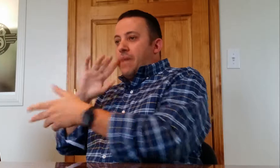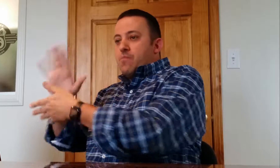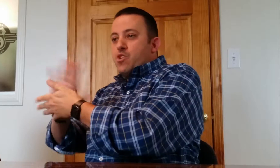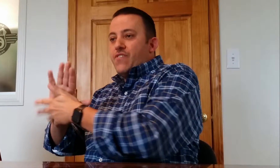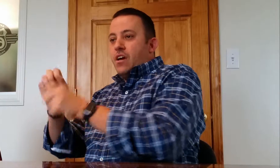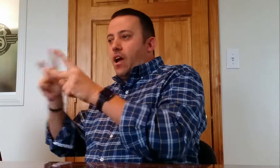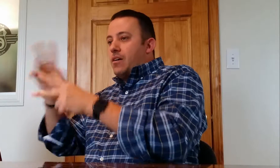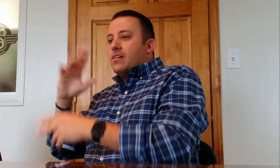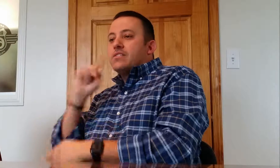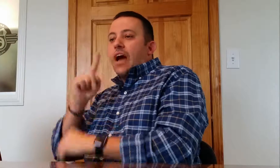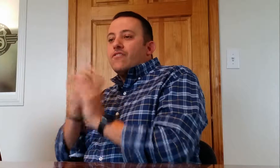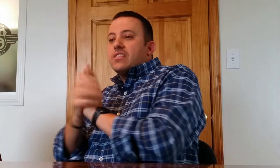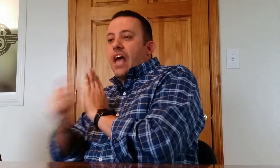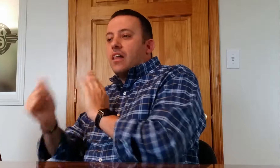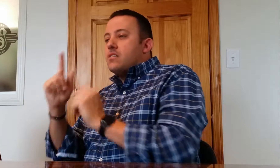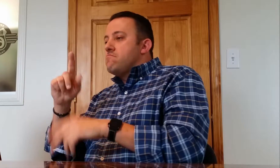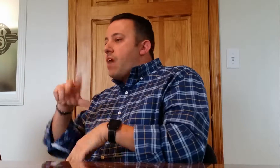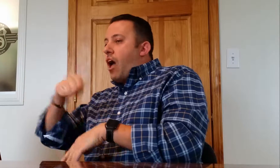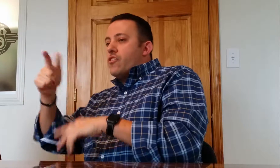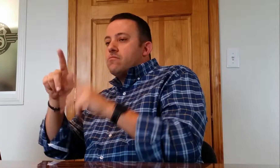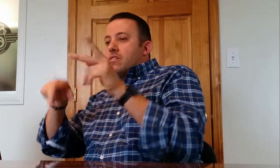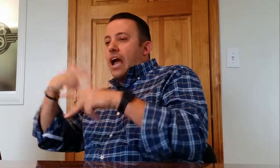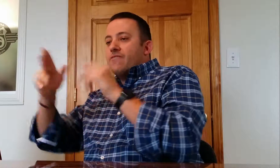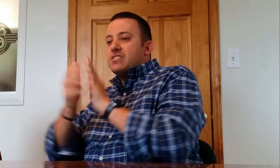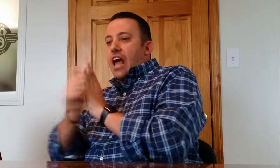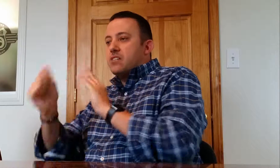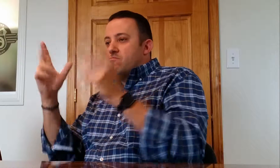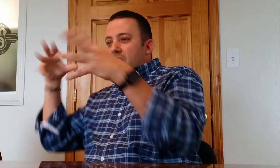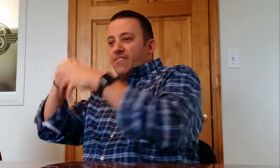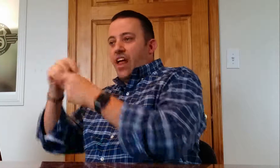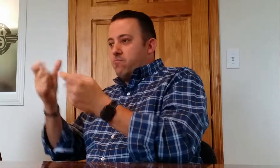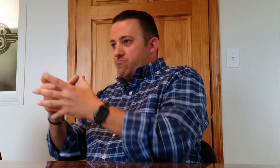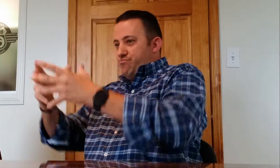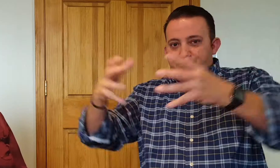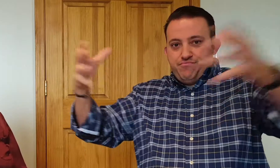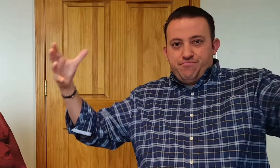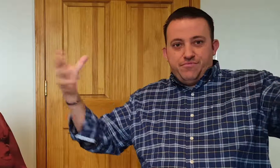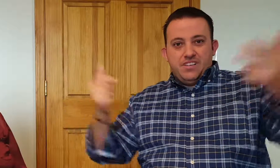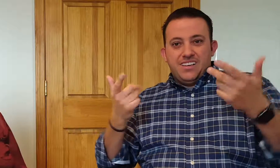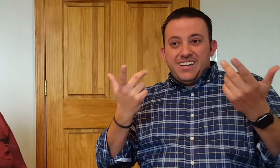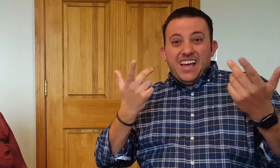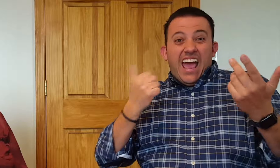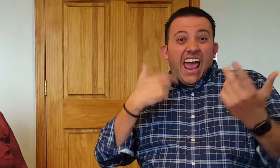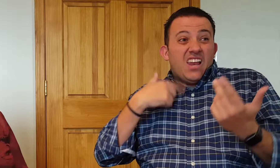Deaf talent and other kinds of talent, and as more people get involved it grows, and